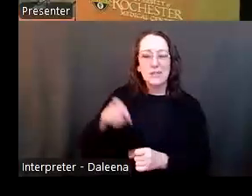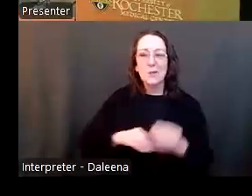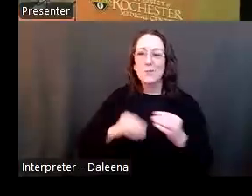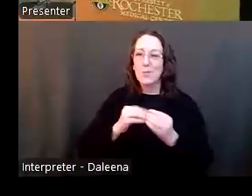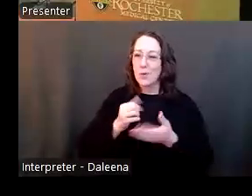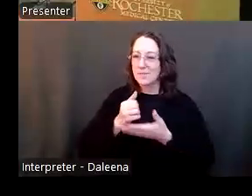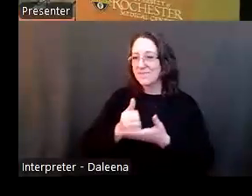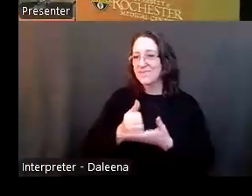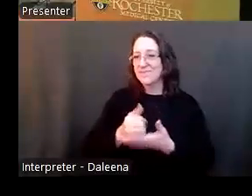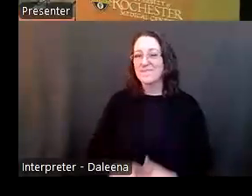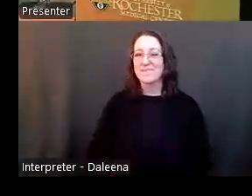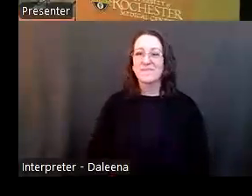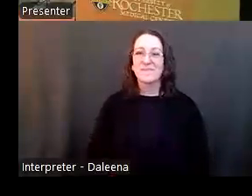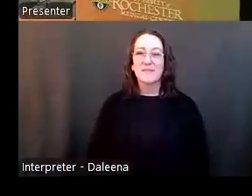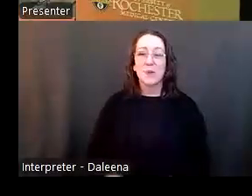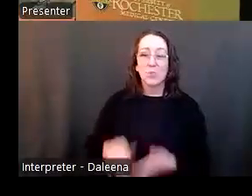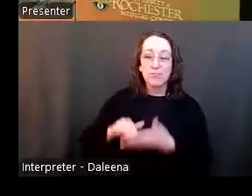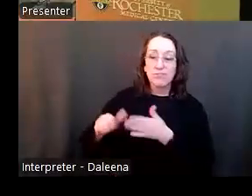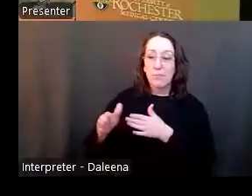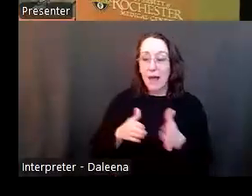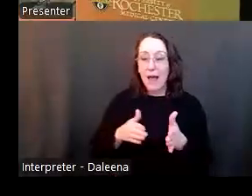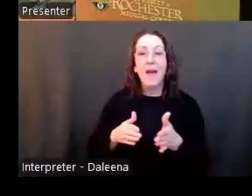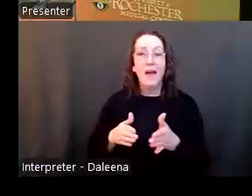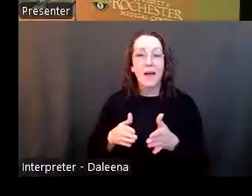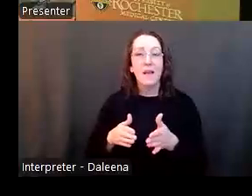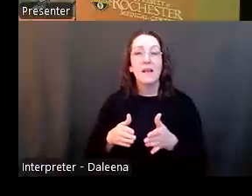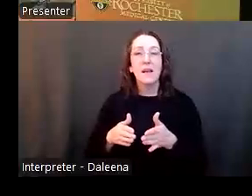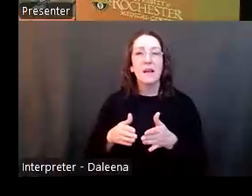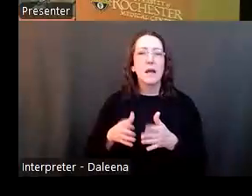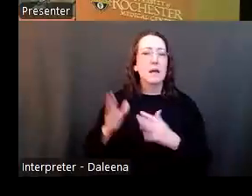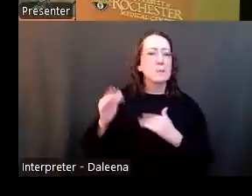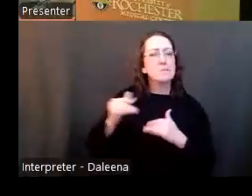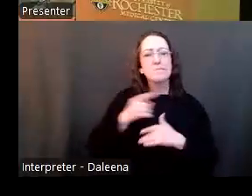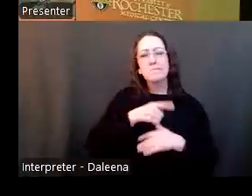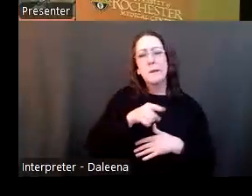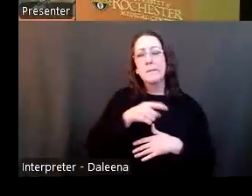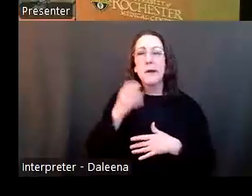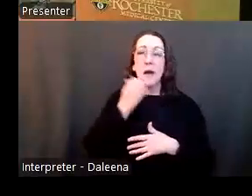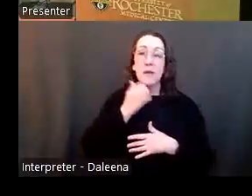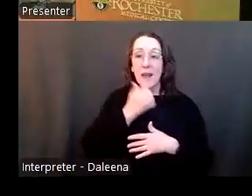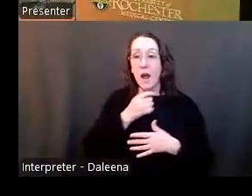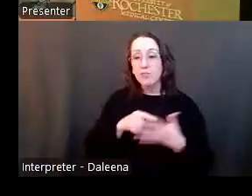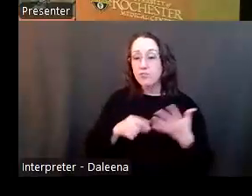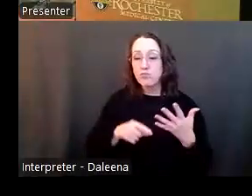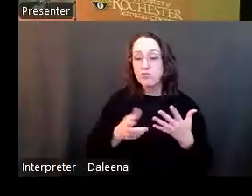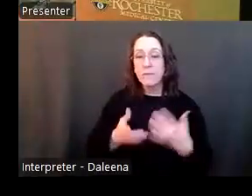with so with the discharge plan planning um what's expected of them on a day-to-day basis um we talk